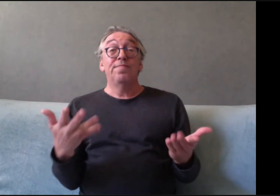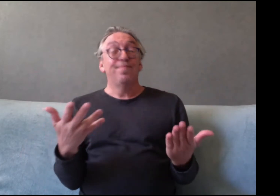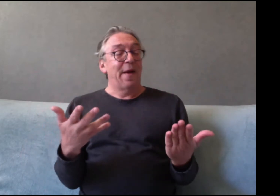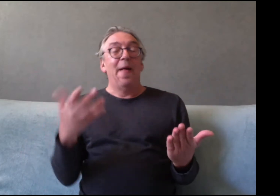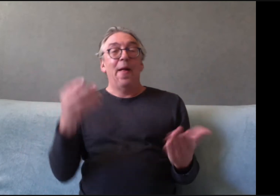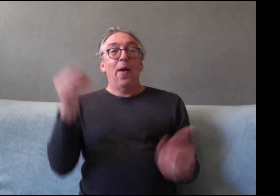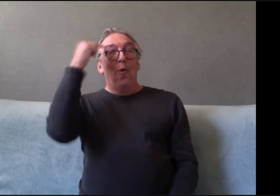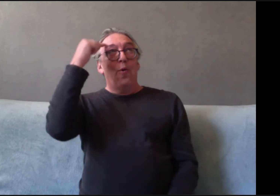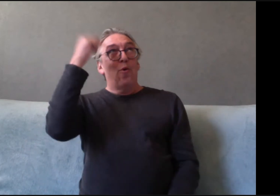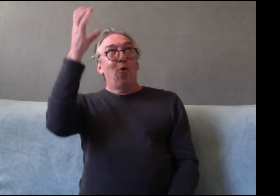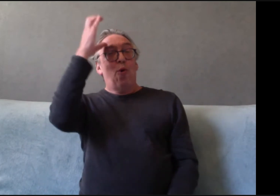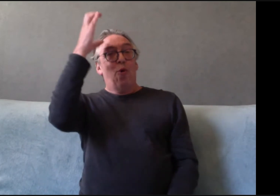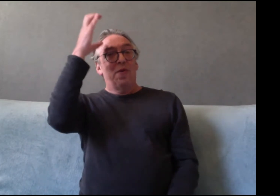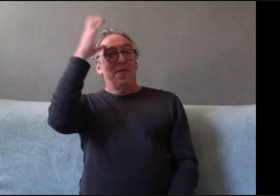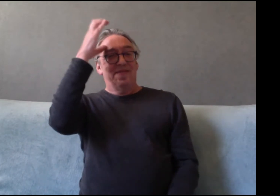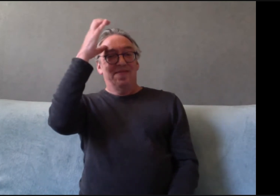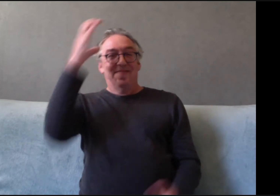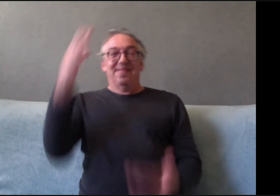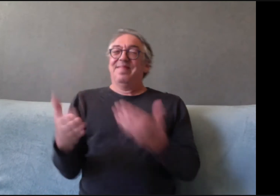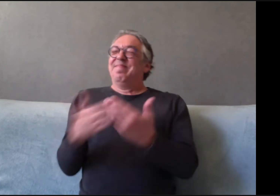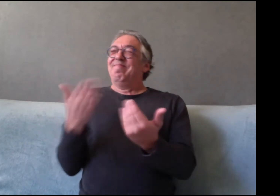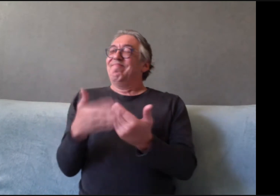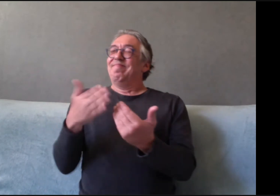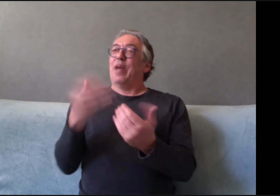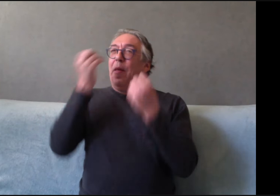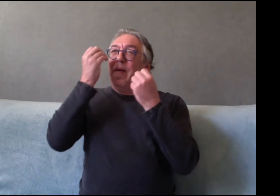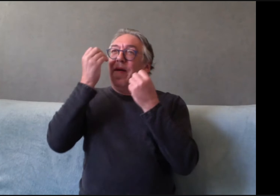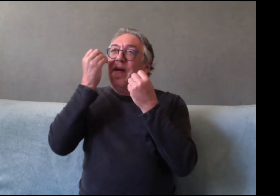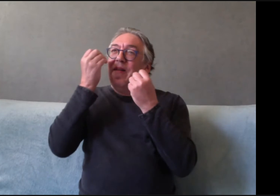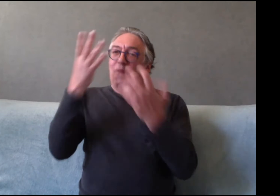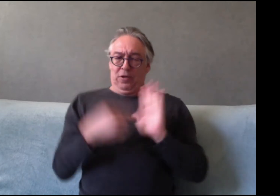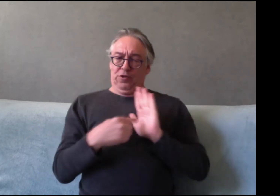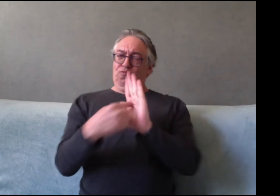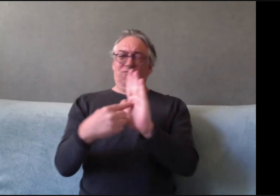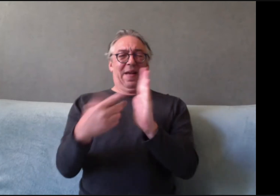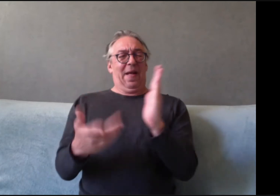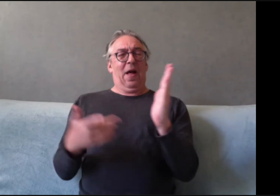to be known by persons with cognitive or intellectual disabilities.